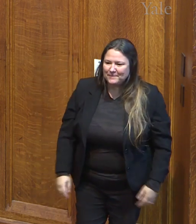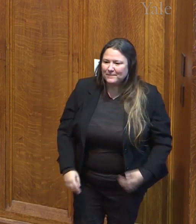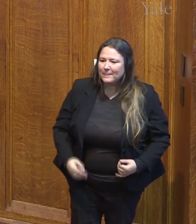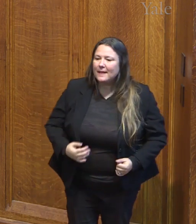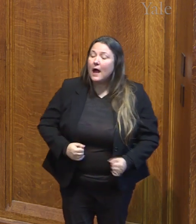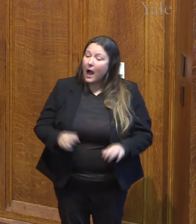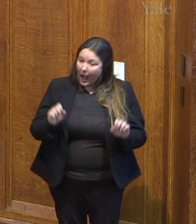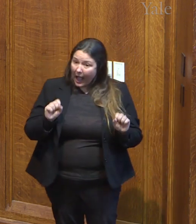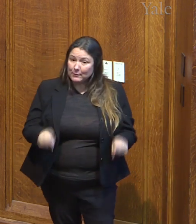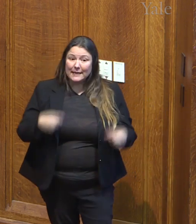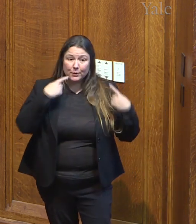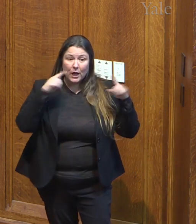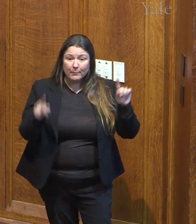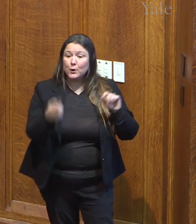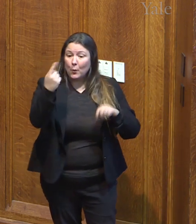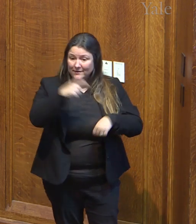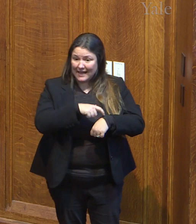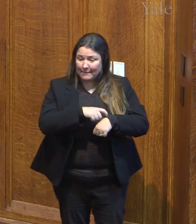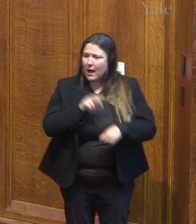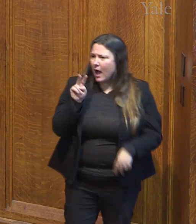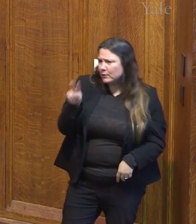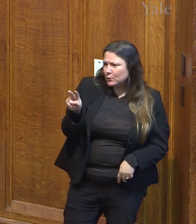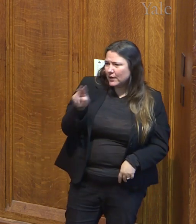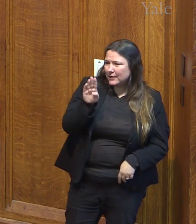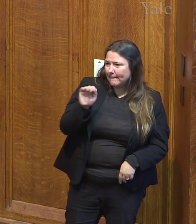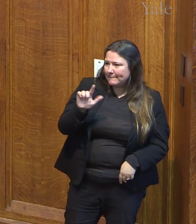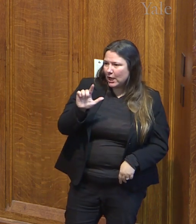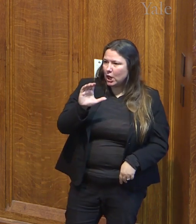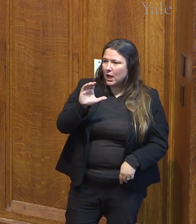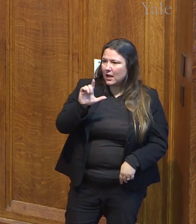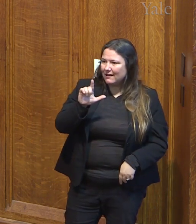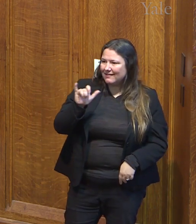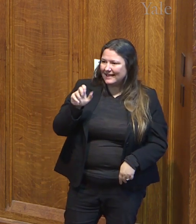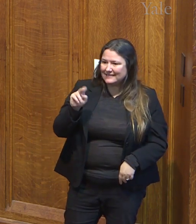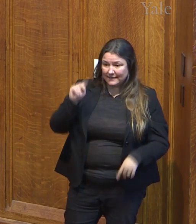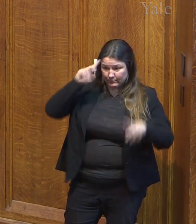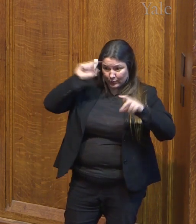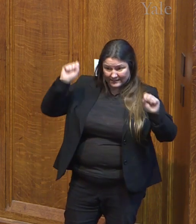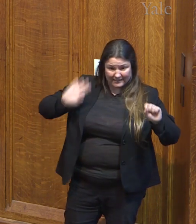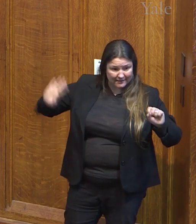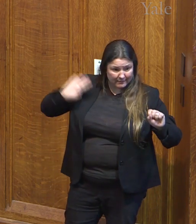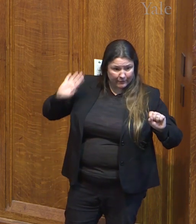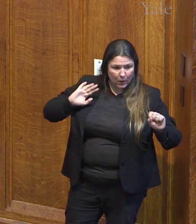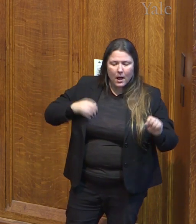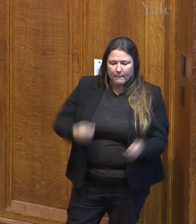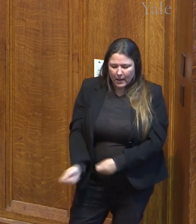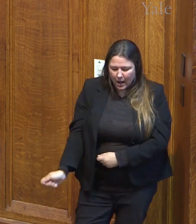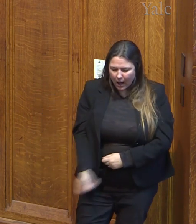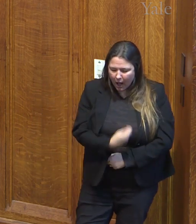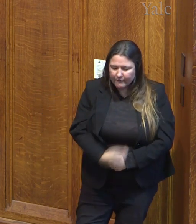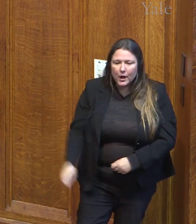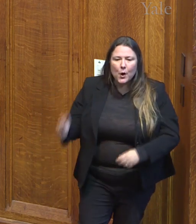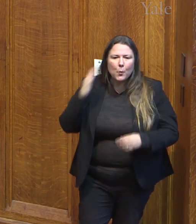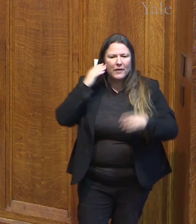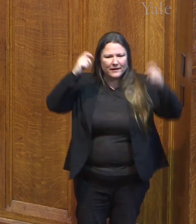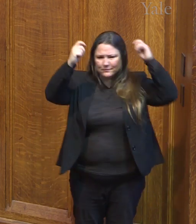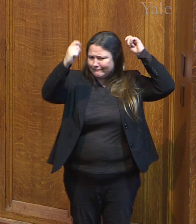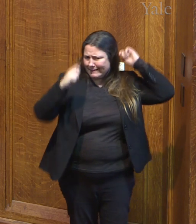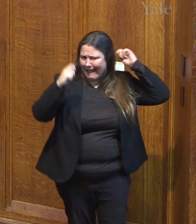I was watching Bill Clinton play golf with Greg Norman I think, who wore that, you know, straw hat and it was the party afterwards